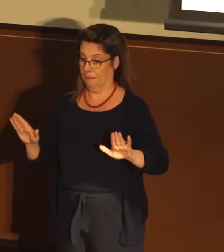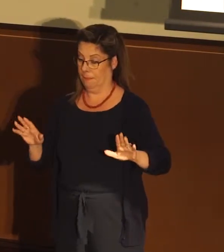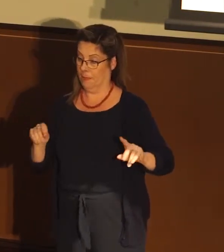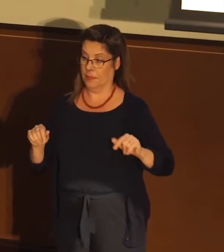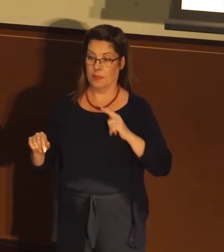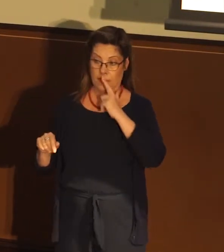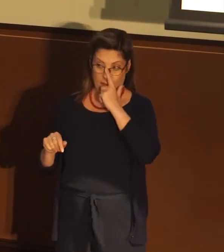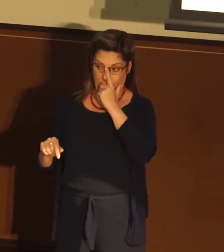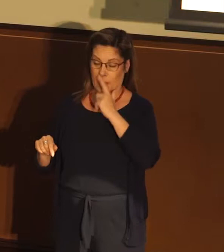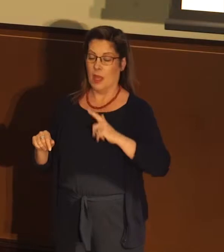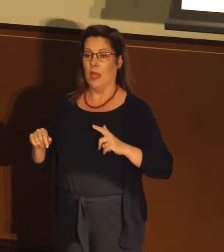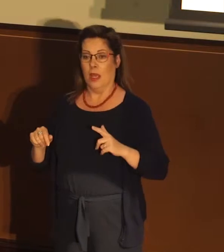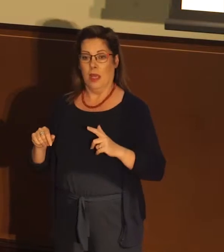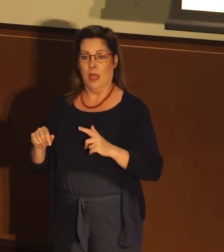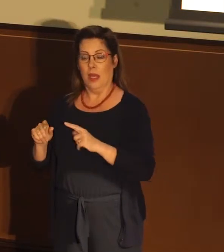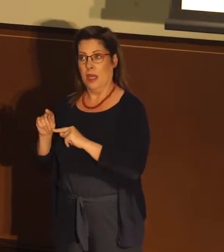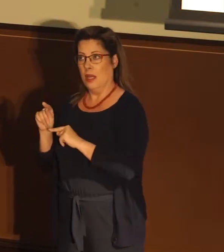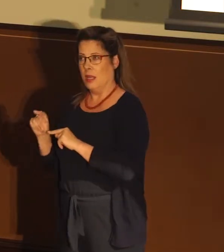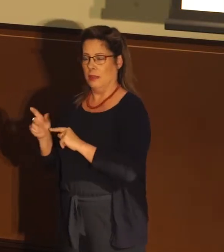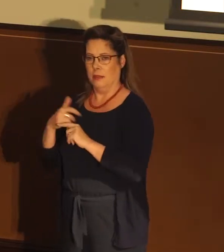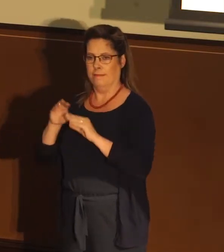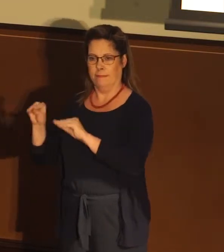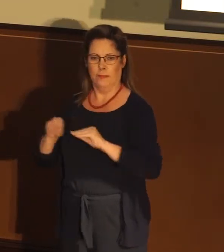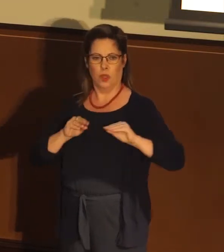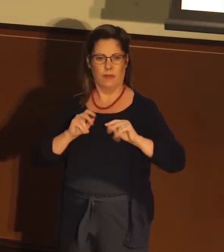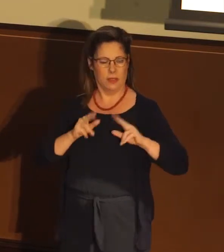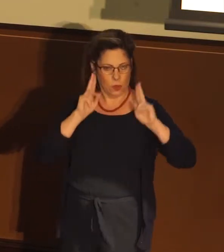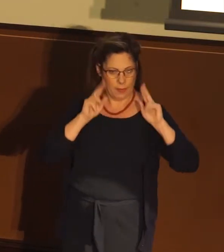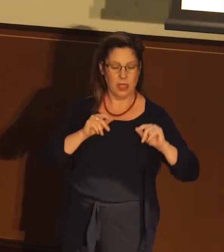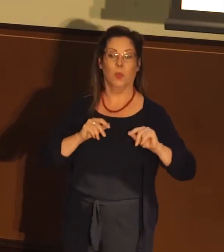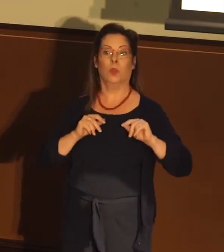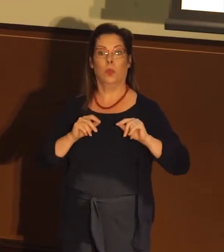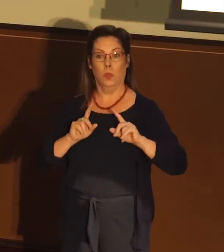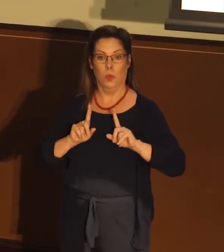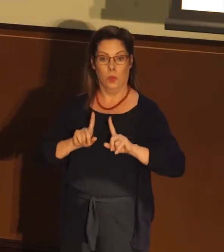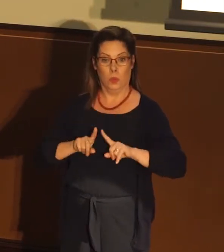and the nation, coming across to Bunnings was a very big breath of fresh air.